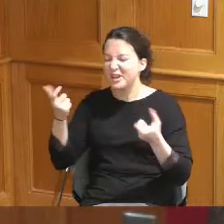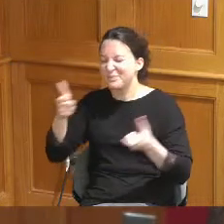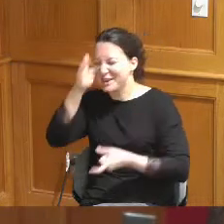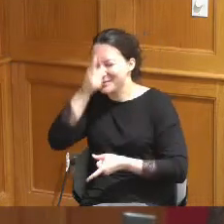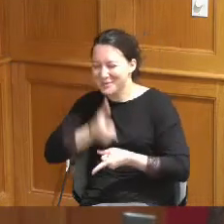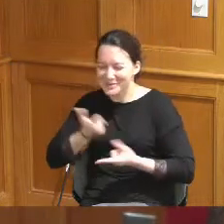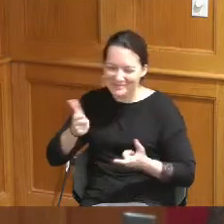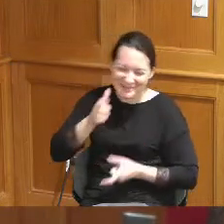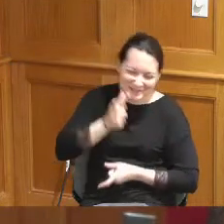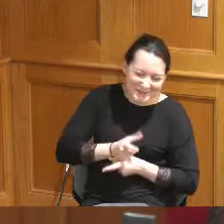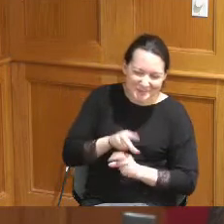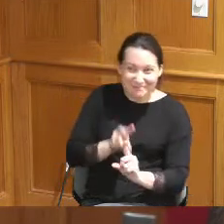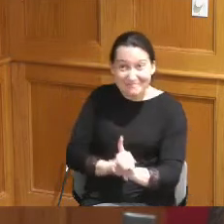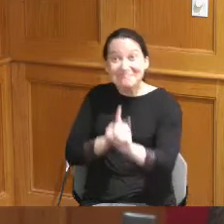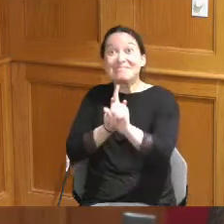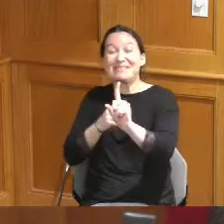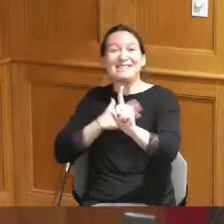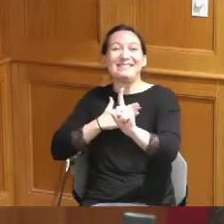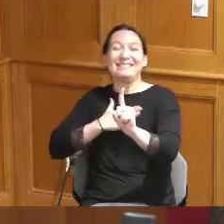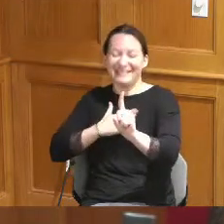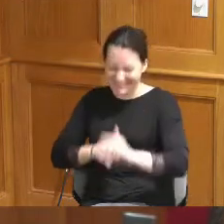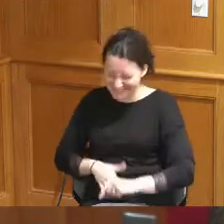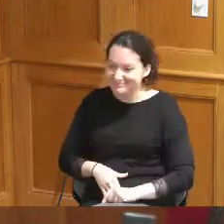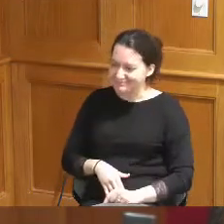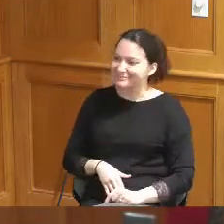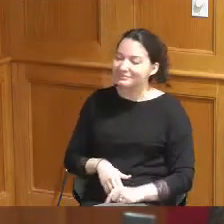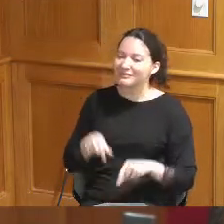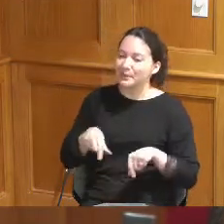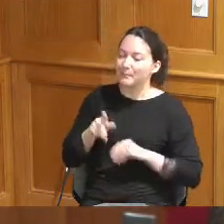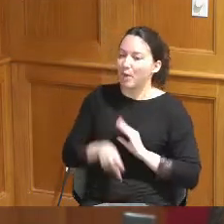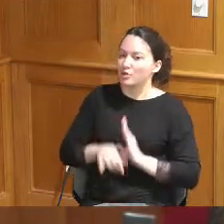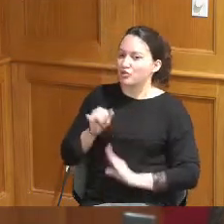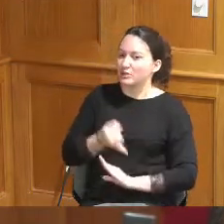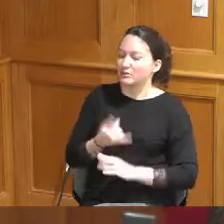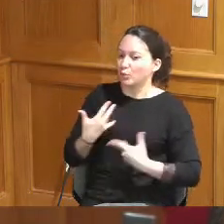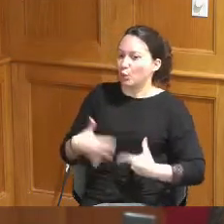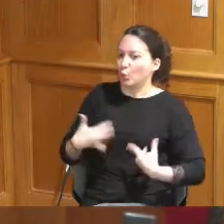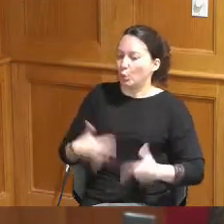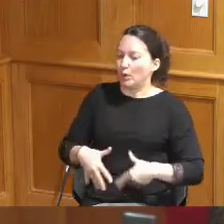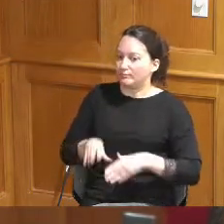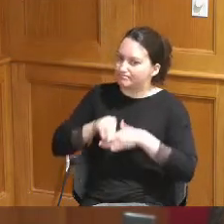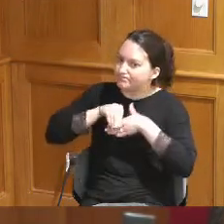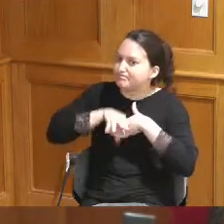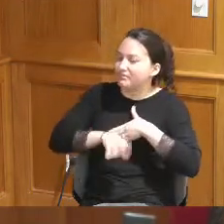here but again this is a this project for us as a catalyst you know for future development